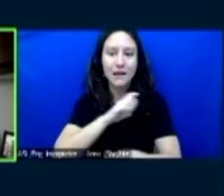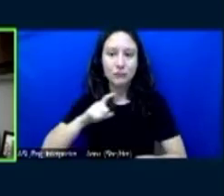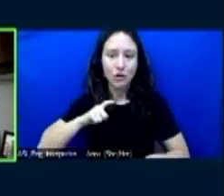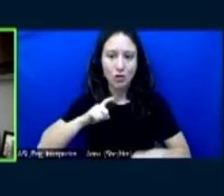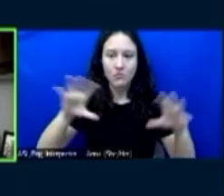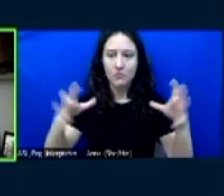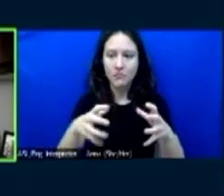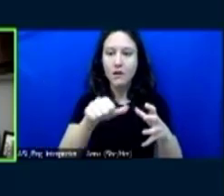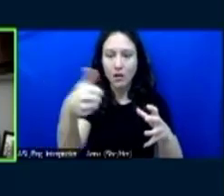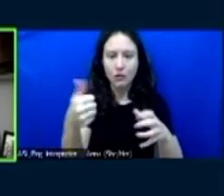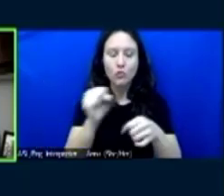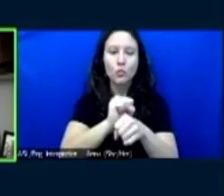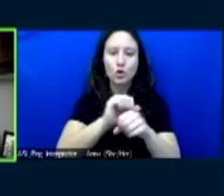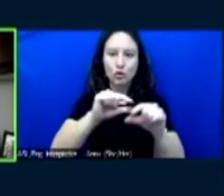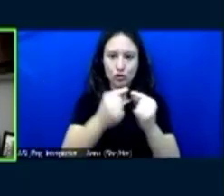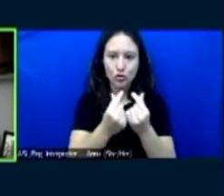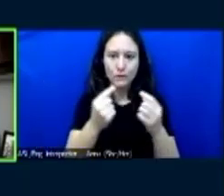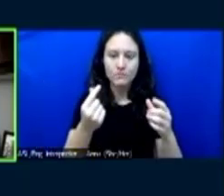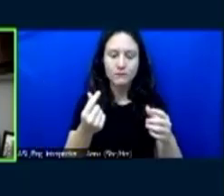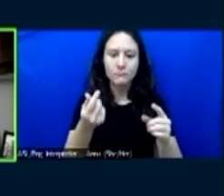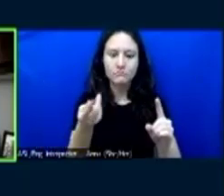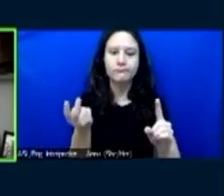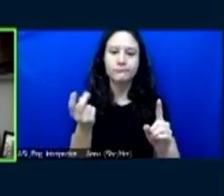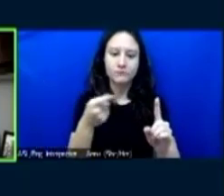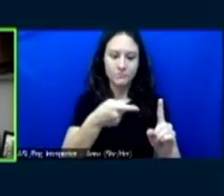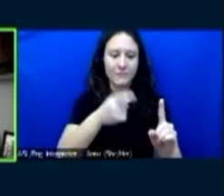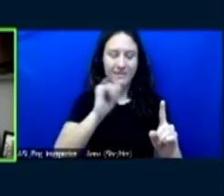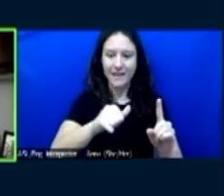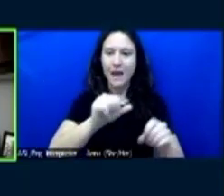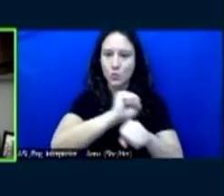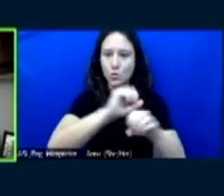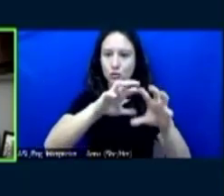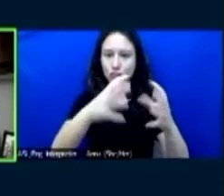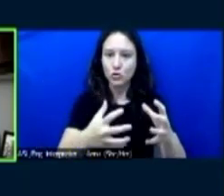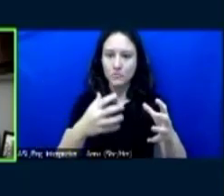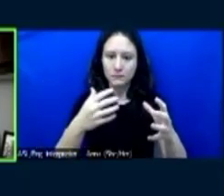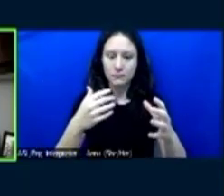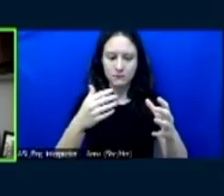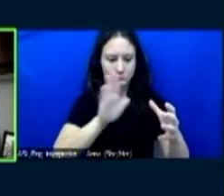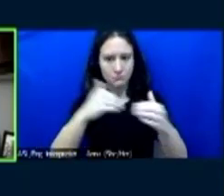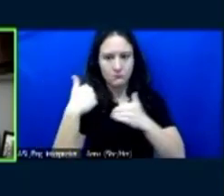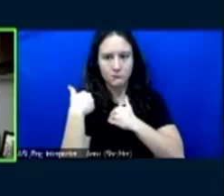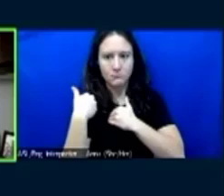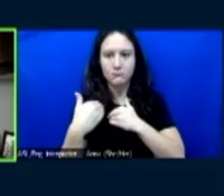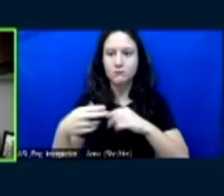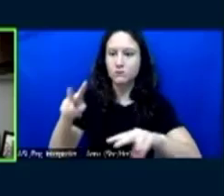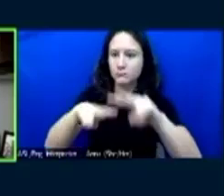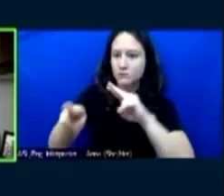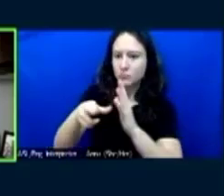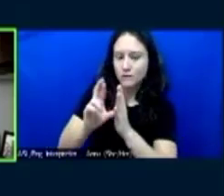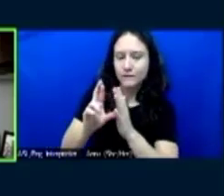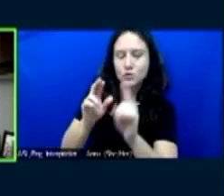charging the workgroup with examining the fellowship review criteria and process